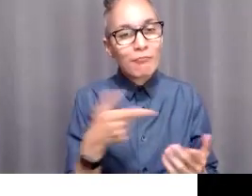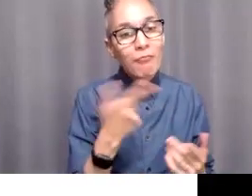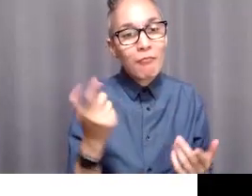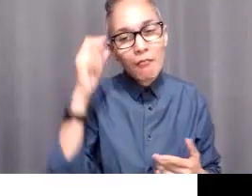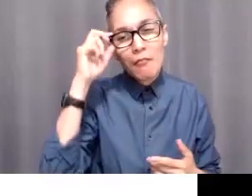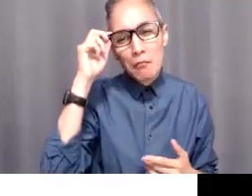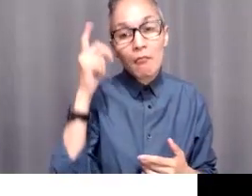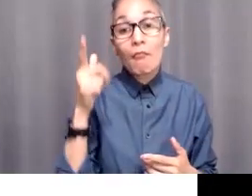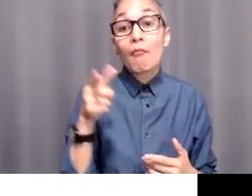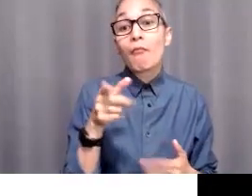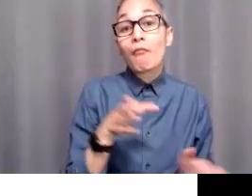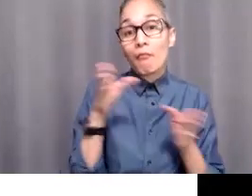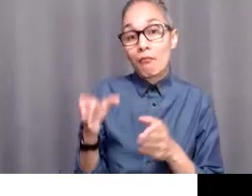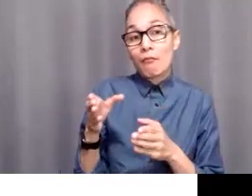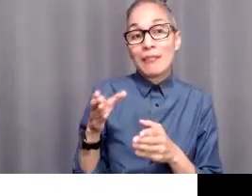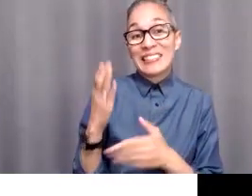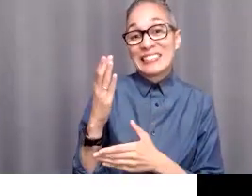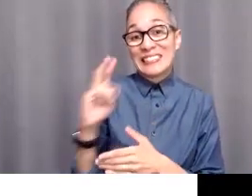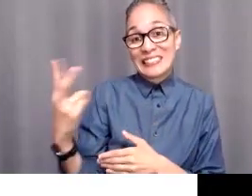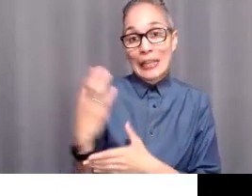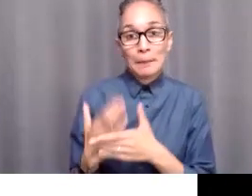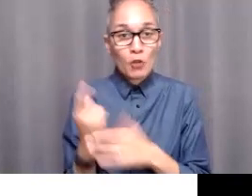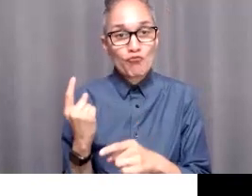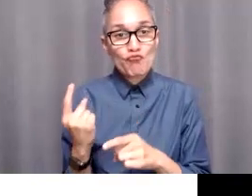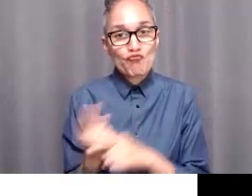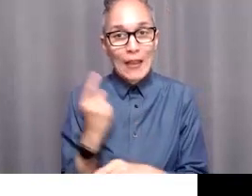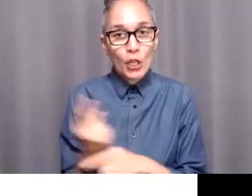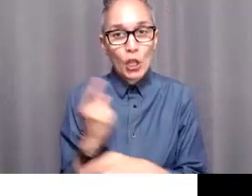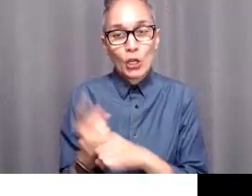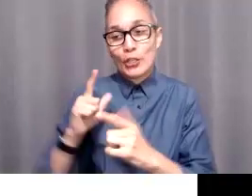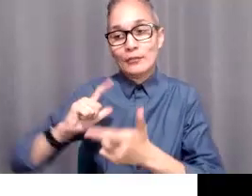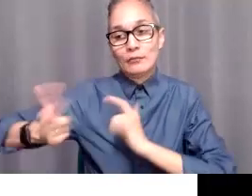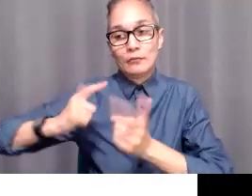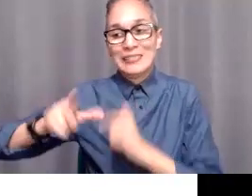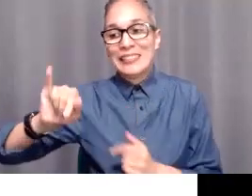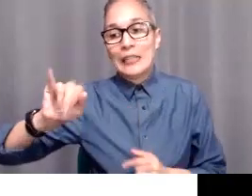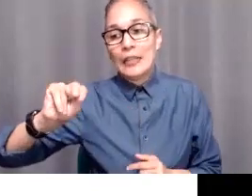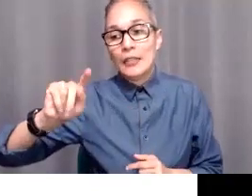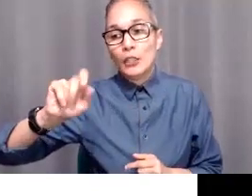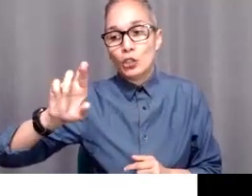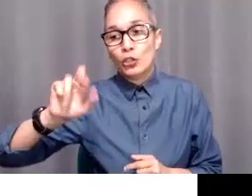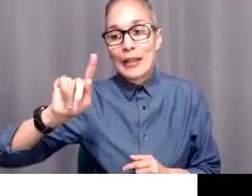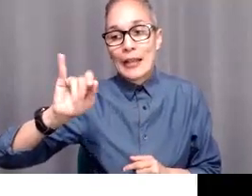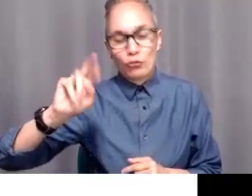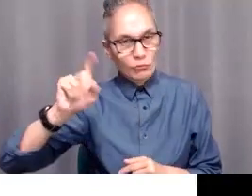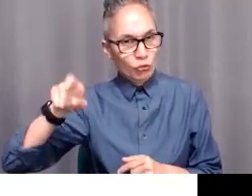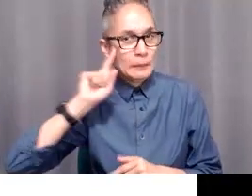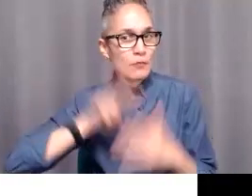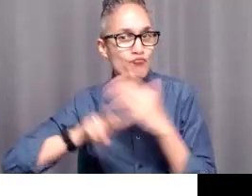Now the second part component is the regular interaction. And these should be predictable and scheduled,